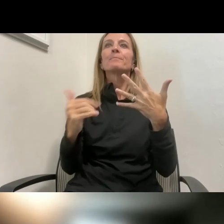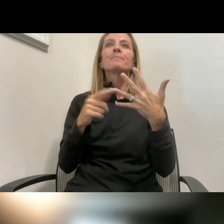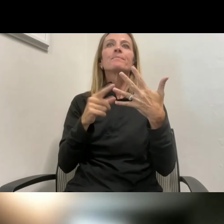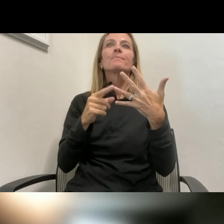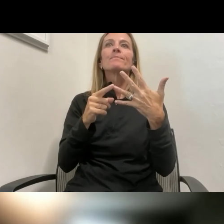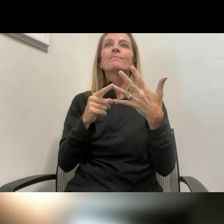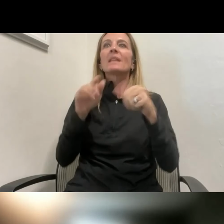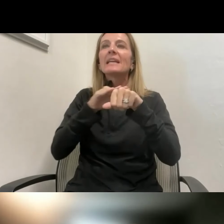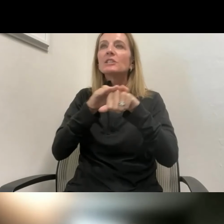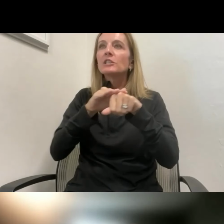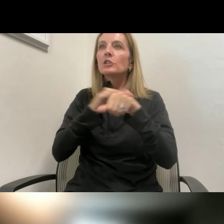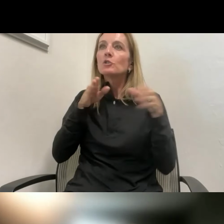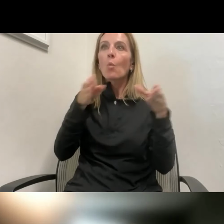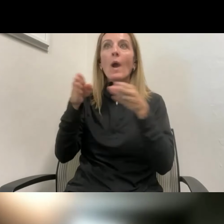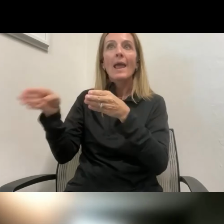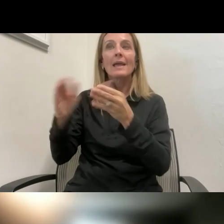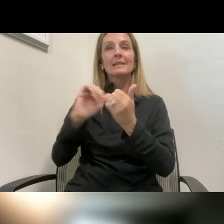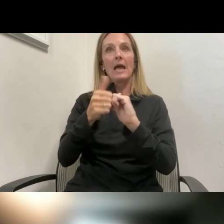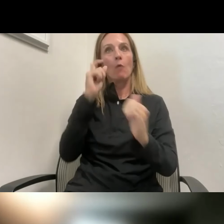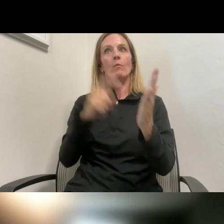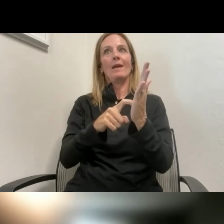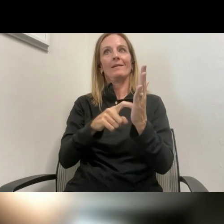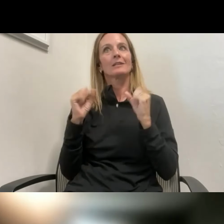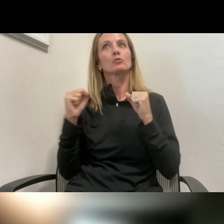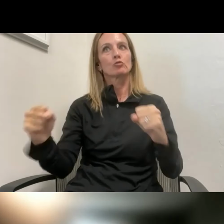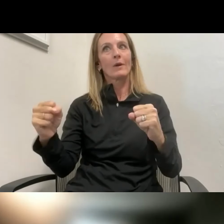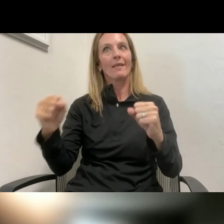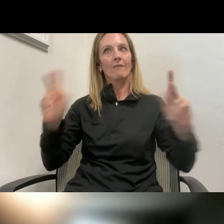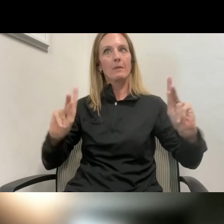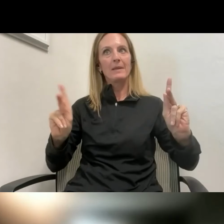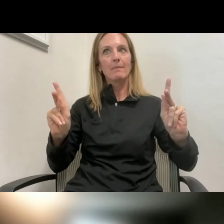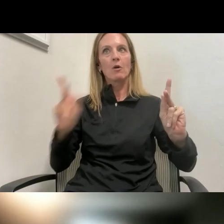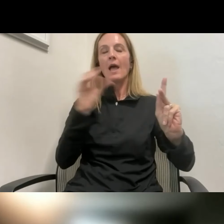recognizing the strengths of our people - which helps us feel whole and strong.